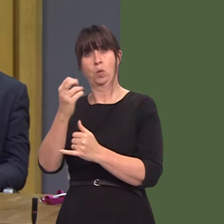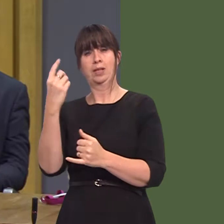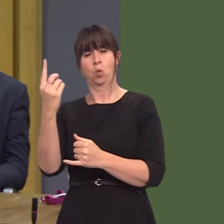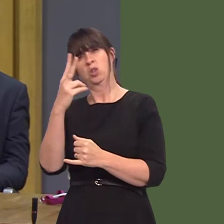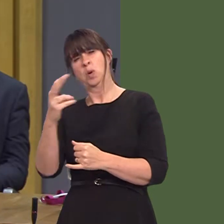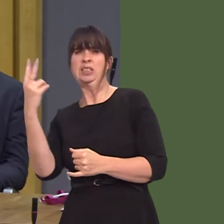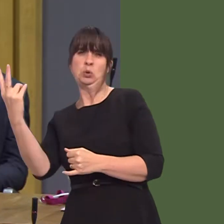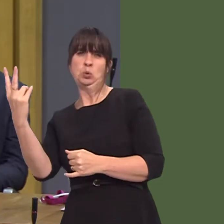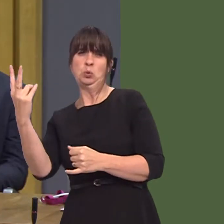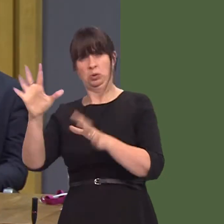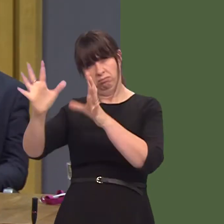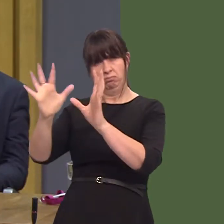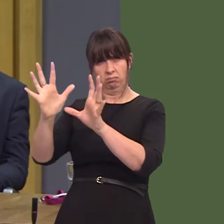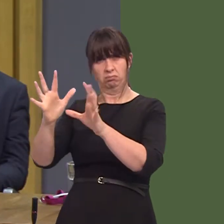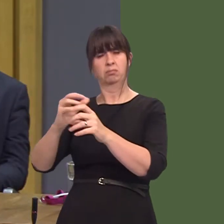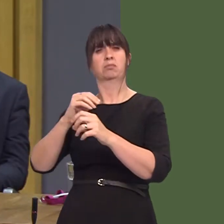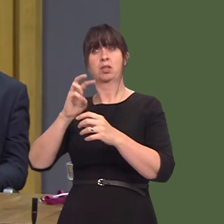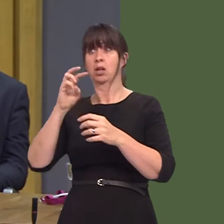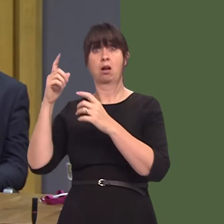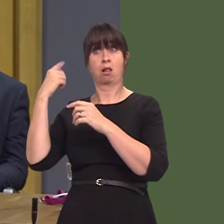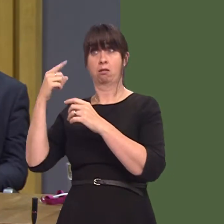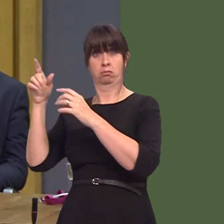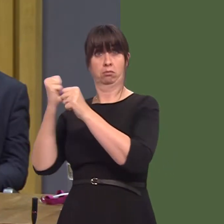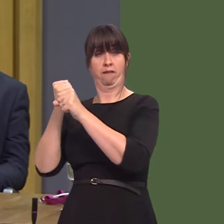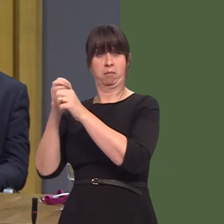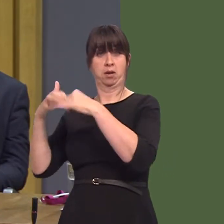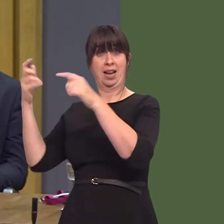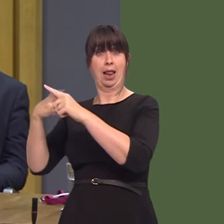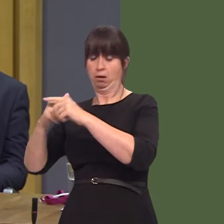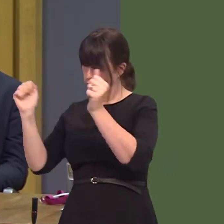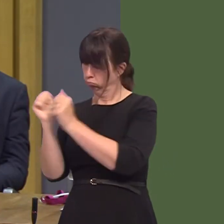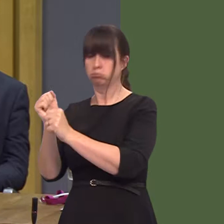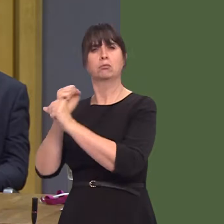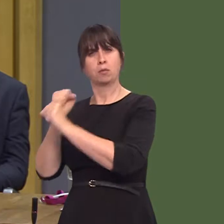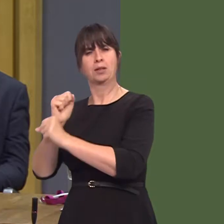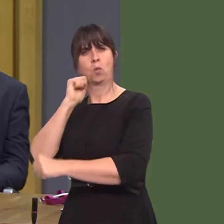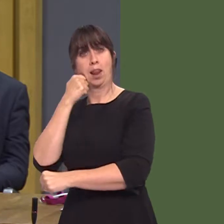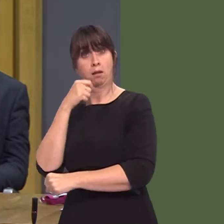That commitment has been given by the Westminster Government for England; First Minister, will